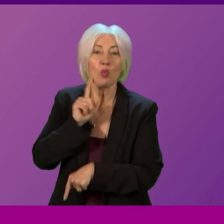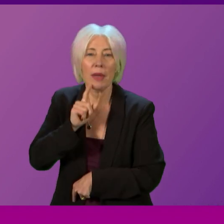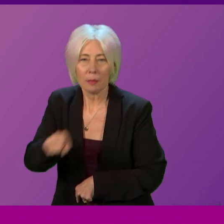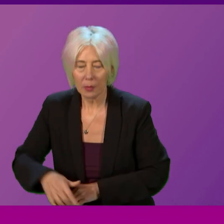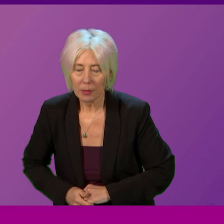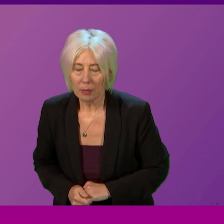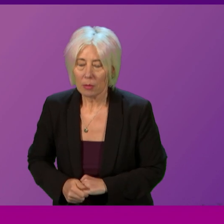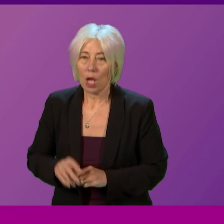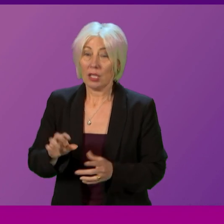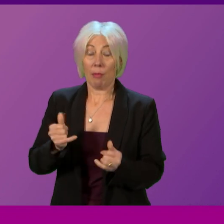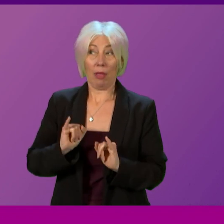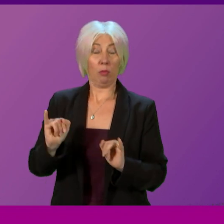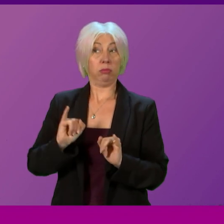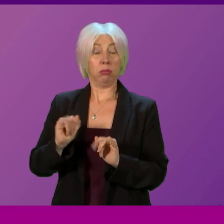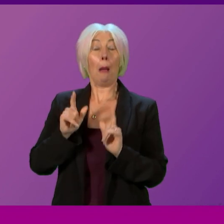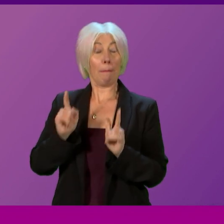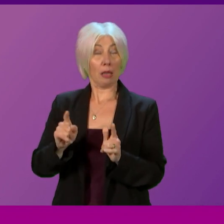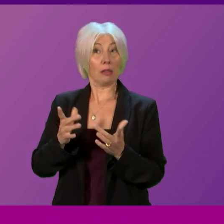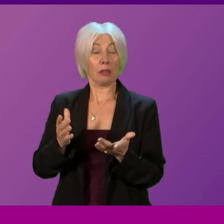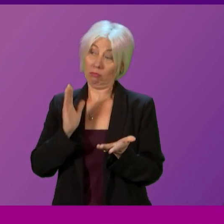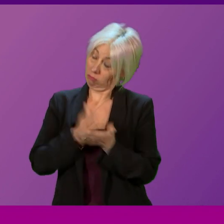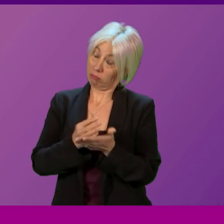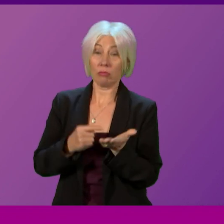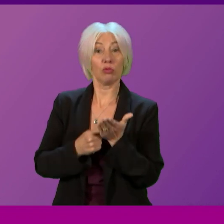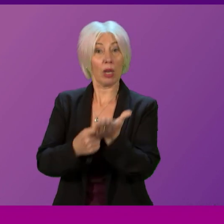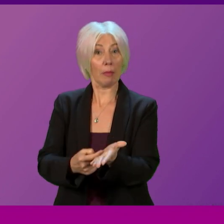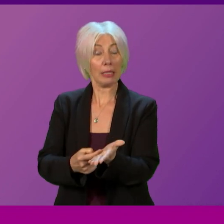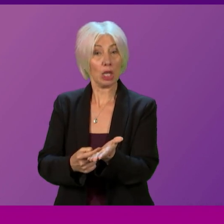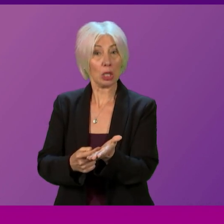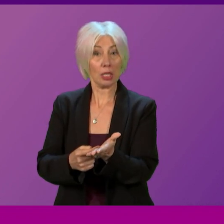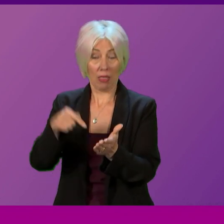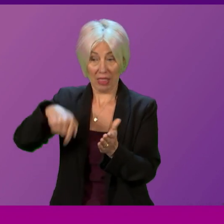that would give effect to them in this parliamentary year.